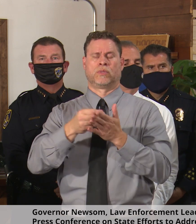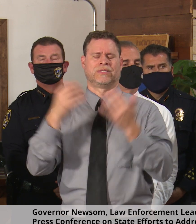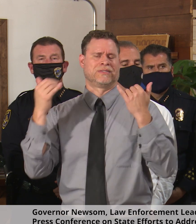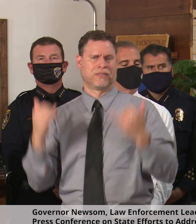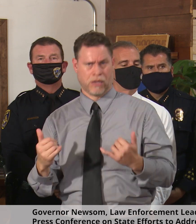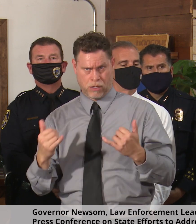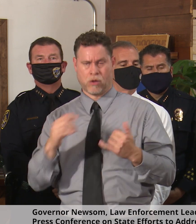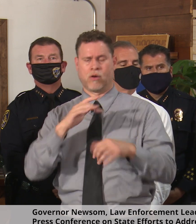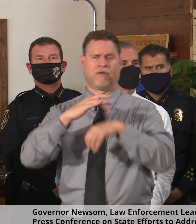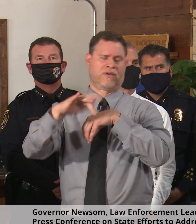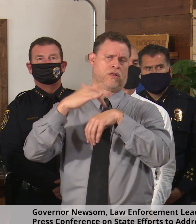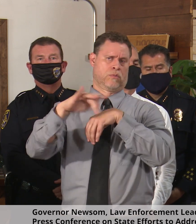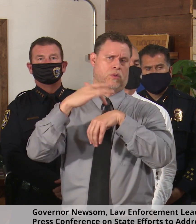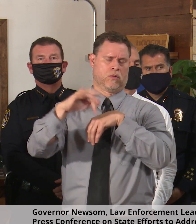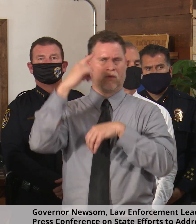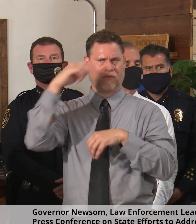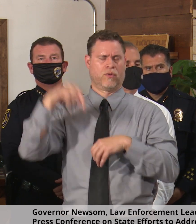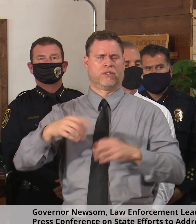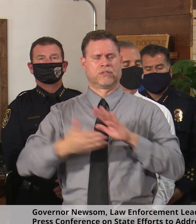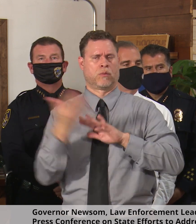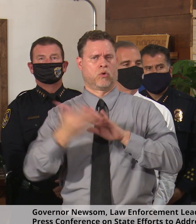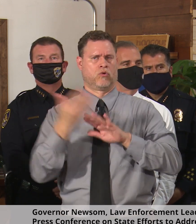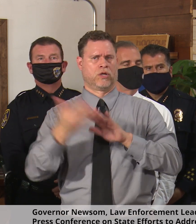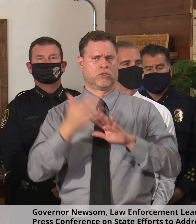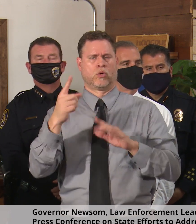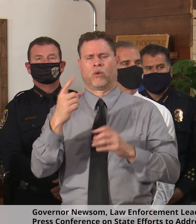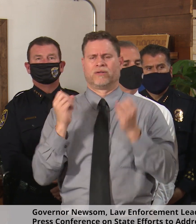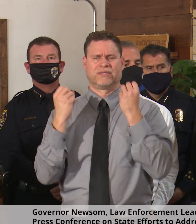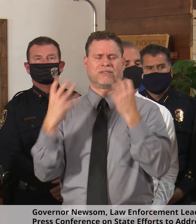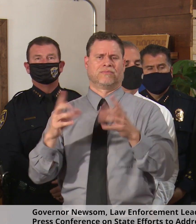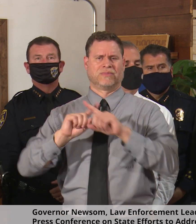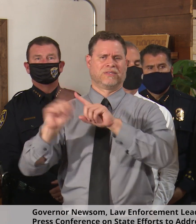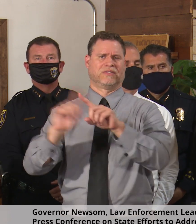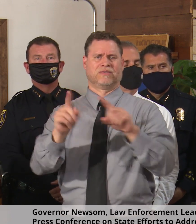are available for this operation. This is one of many different CHP operations in the state